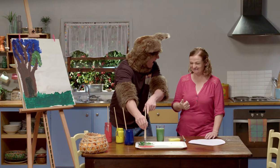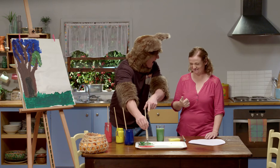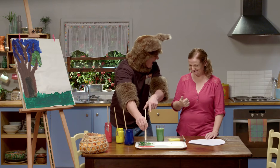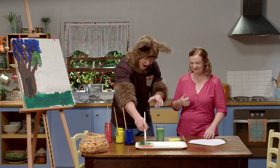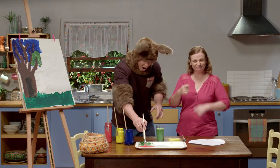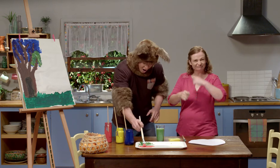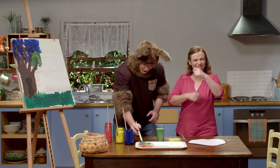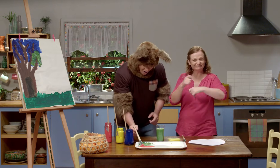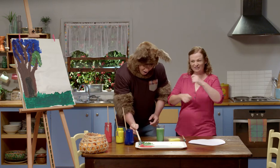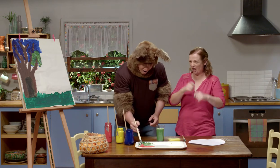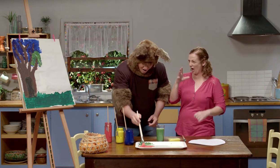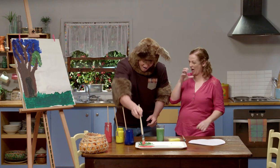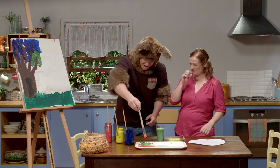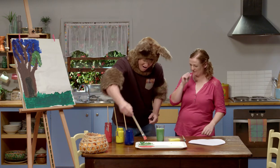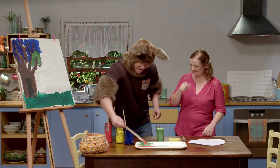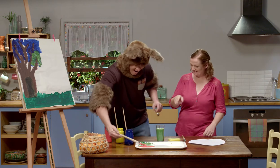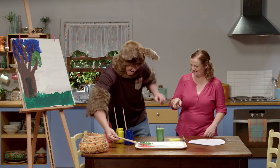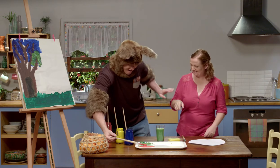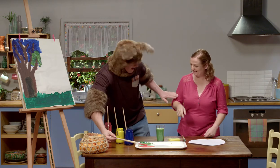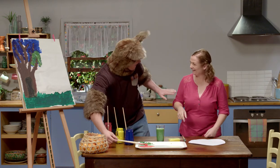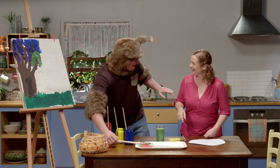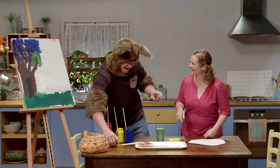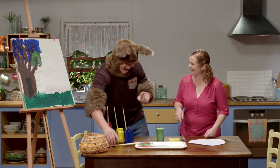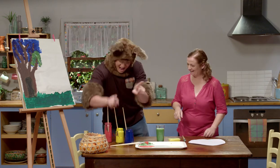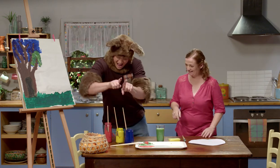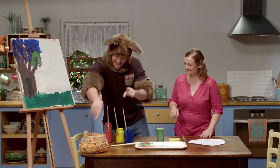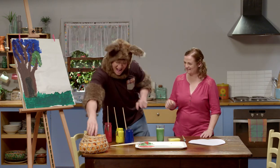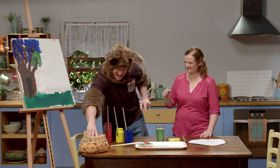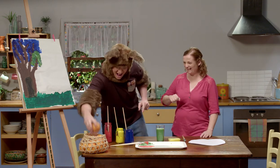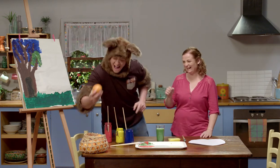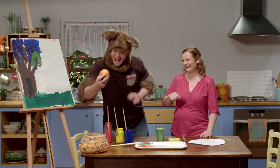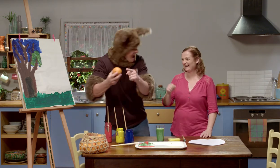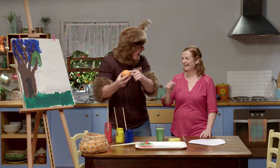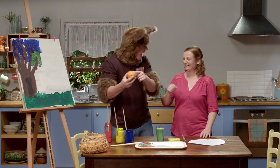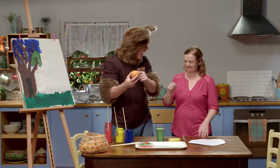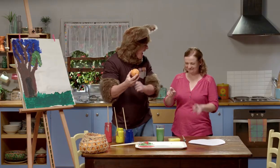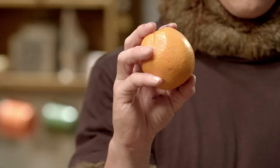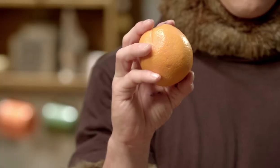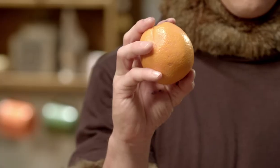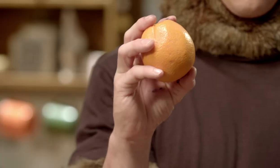Look Sally, it's orange. Yes, it has made orange, hasn't it. It's just like the orange, the fruit.